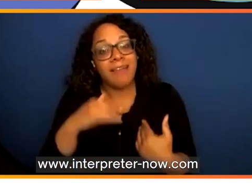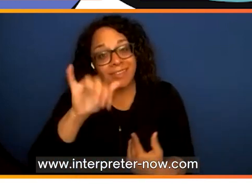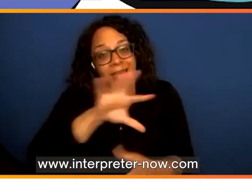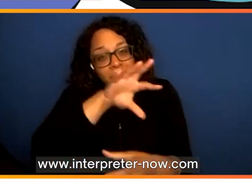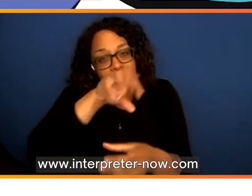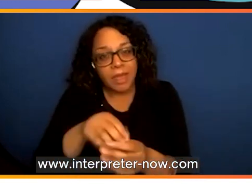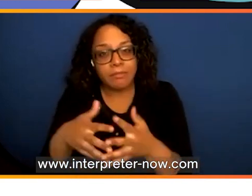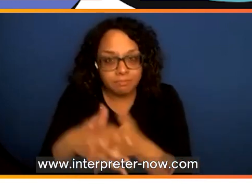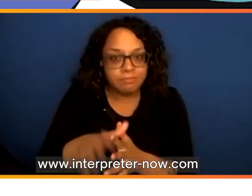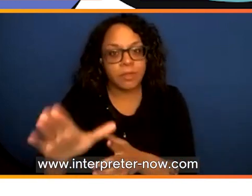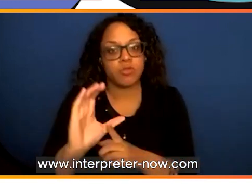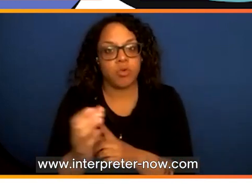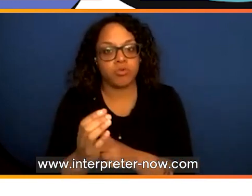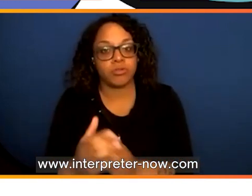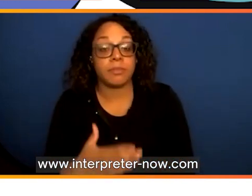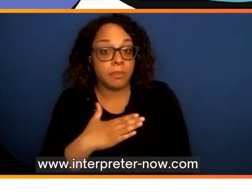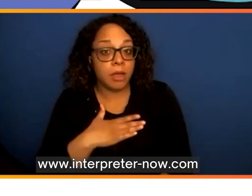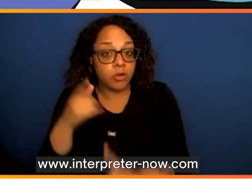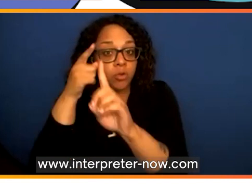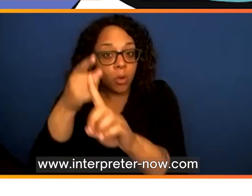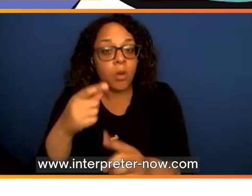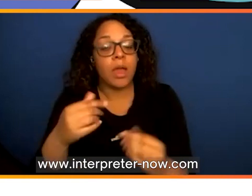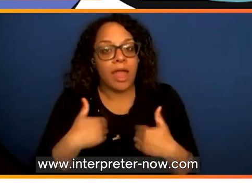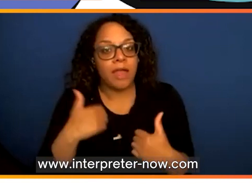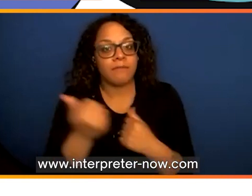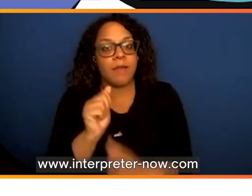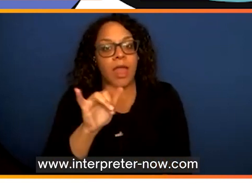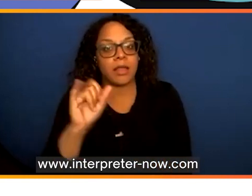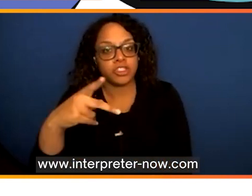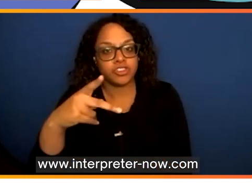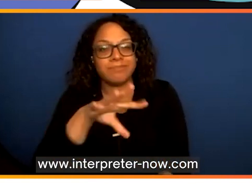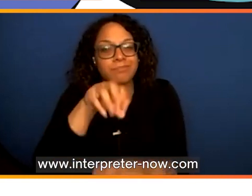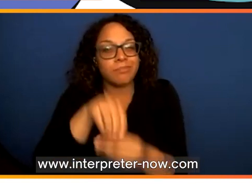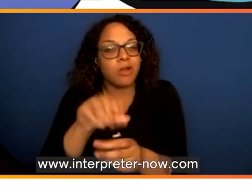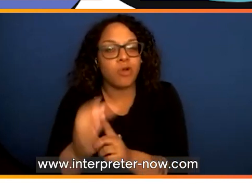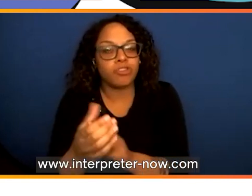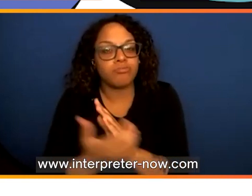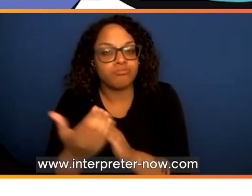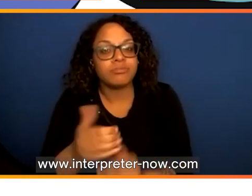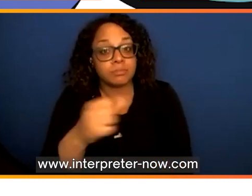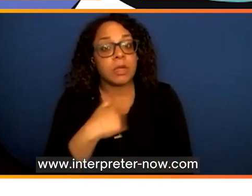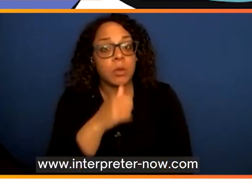we have the Black employee network. We have these five or seven or 10 rigid ERGs. But